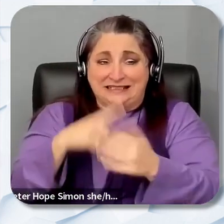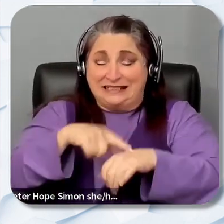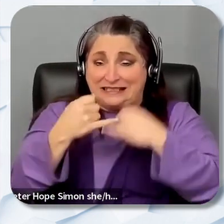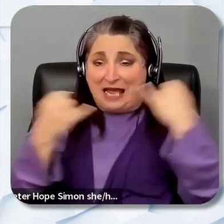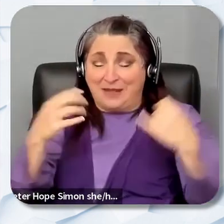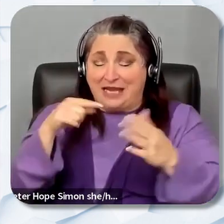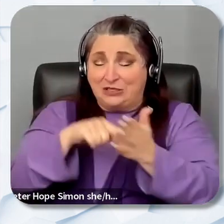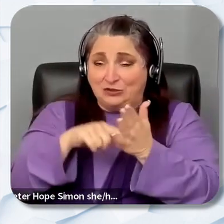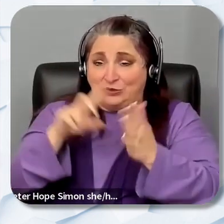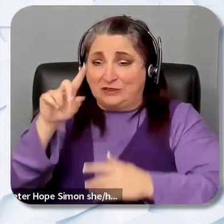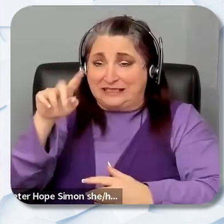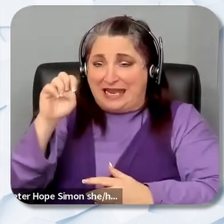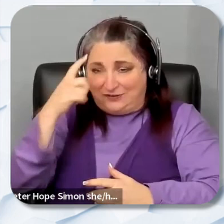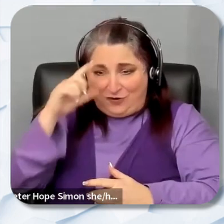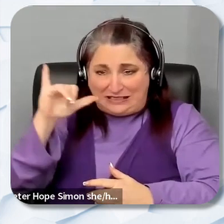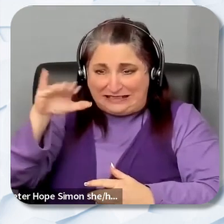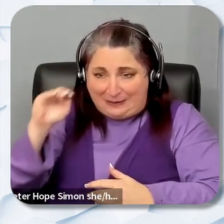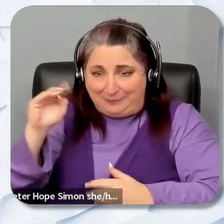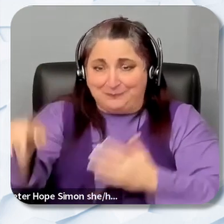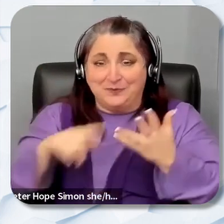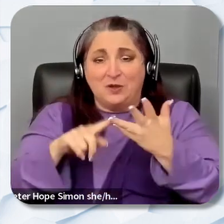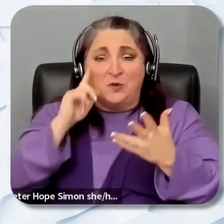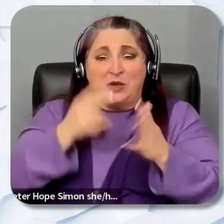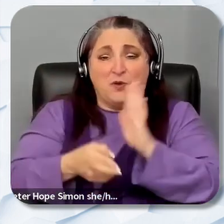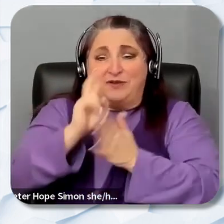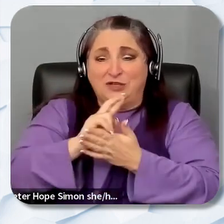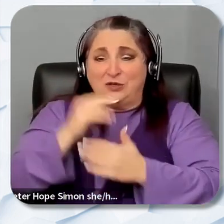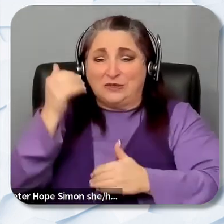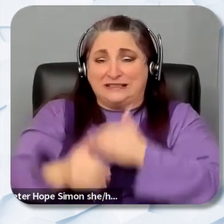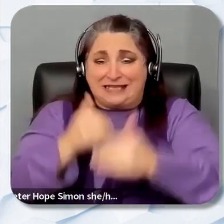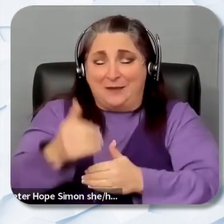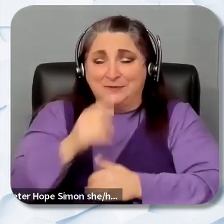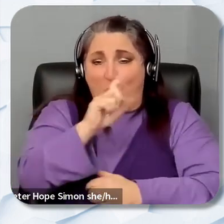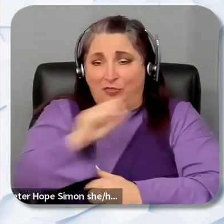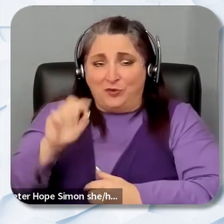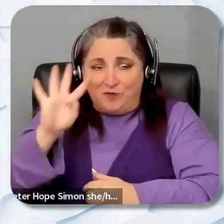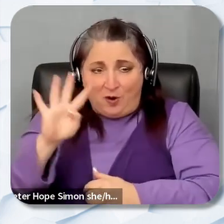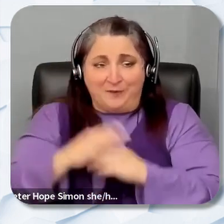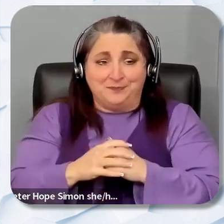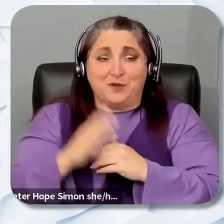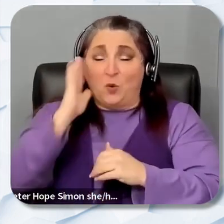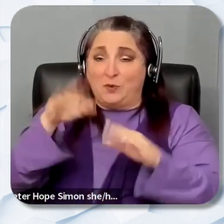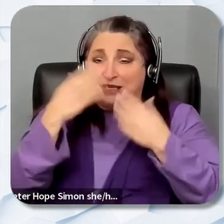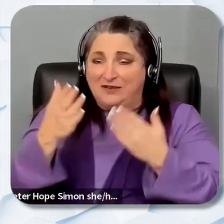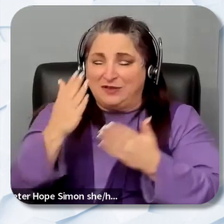of the CIM. We'll review Steps 1 through 4. We'll give you some insight on progress reporting